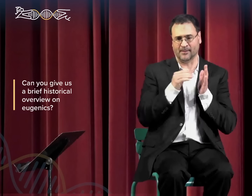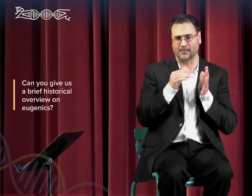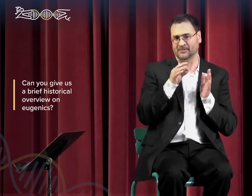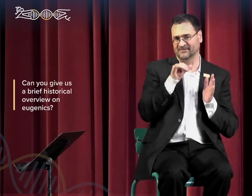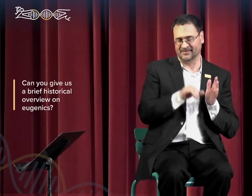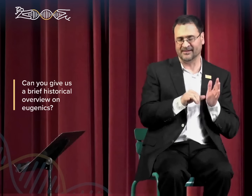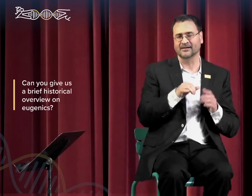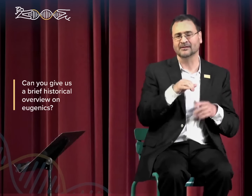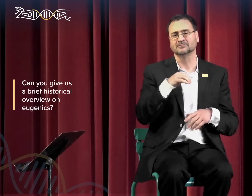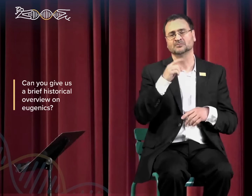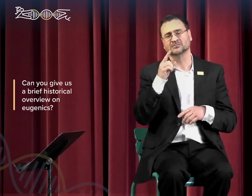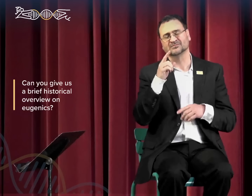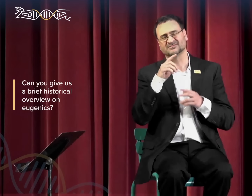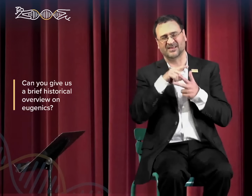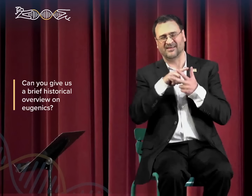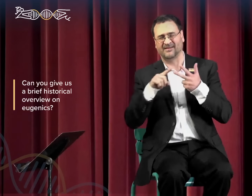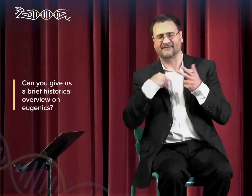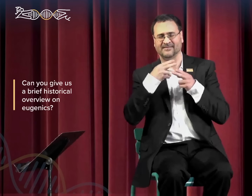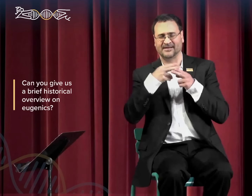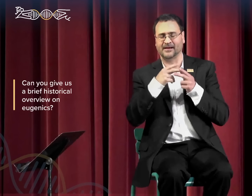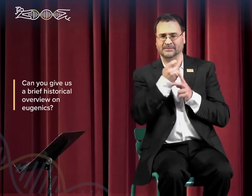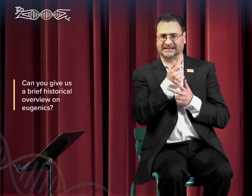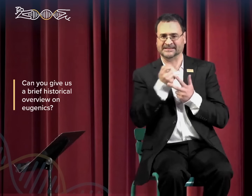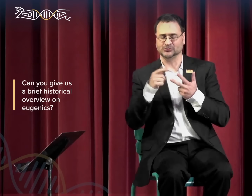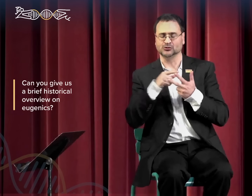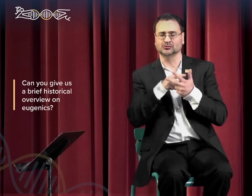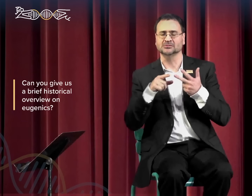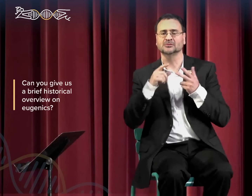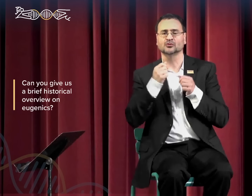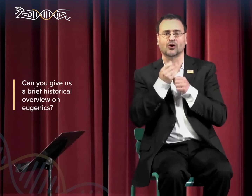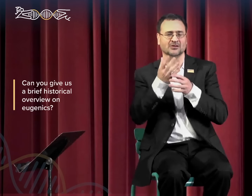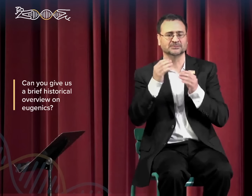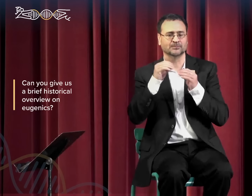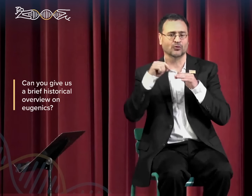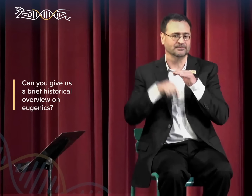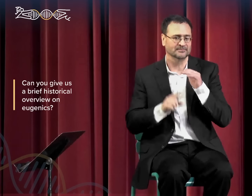There is one copy you get single copy from each parent and determines